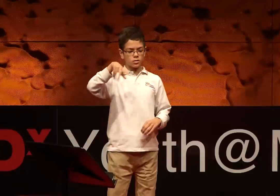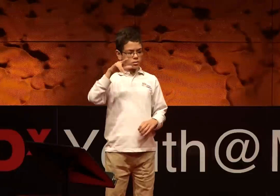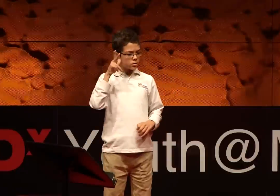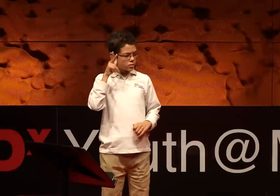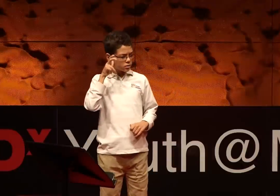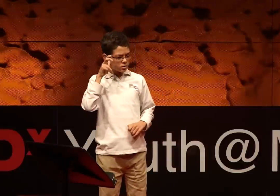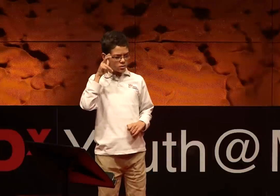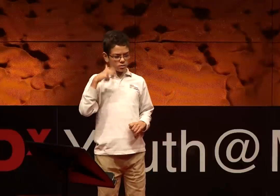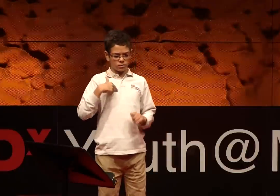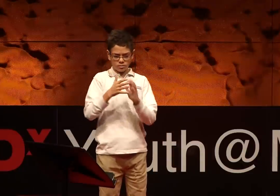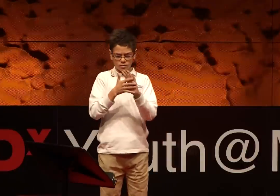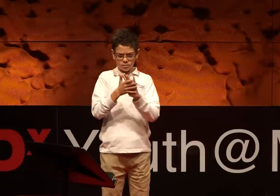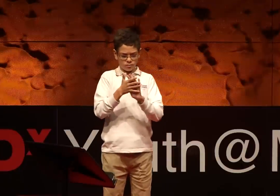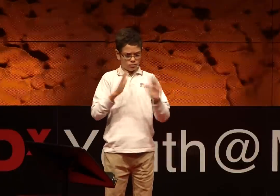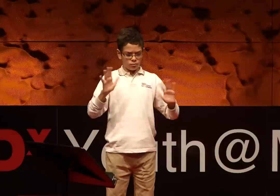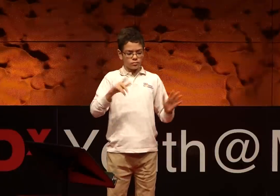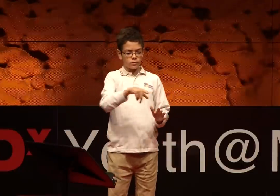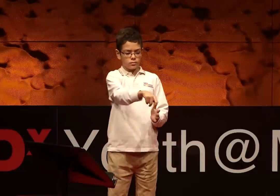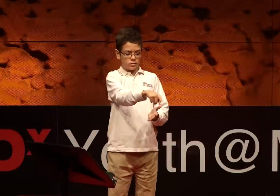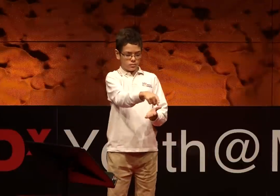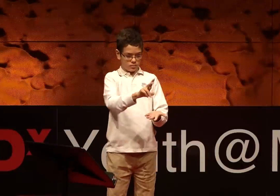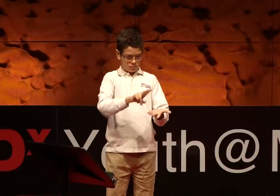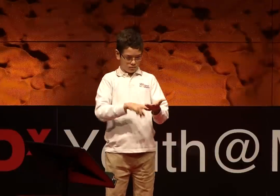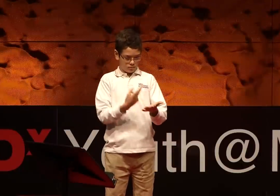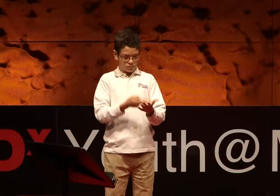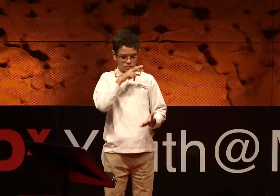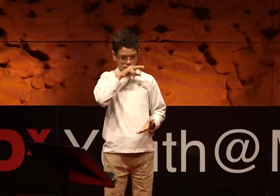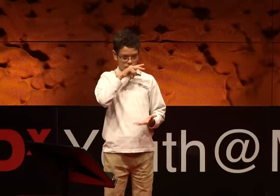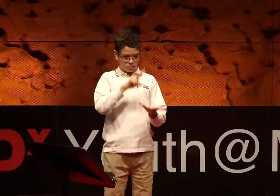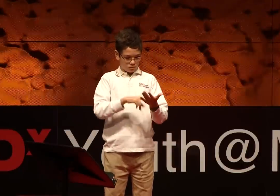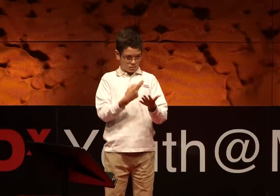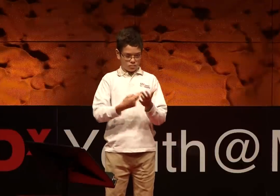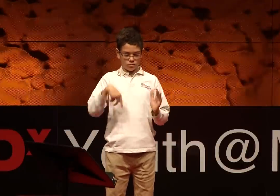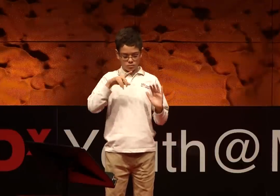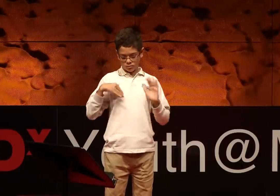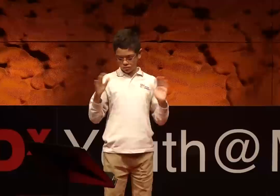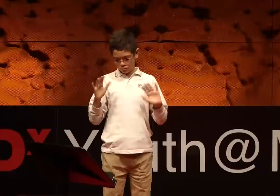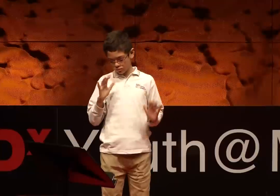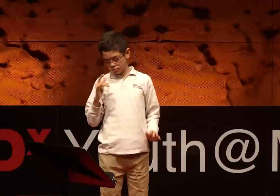As you can see, I am a deaf person. You are listening to the voice of 2 interpreters, not mine.